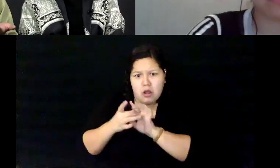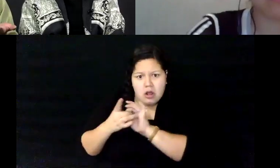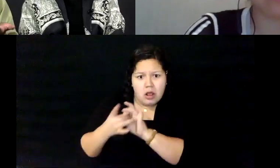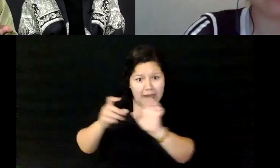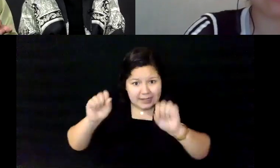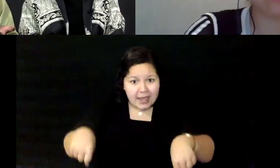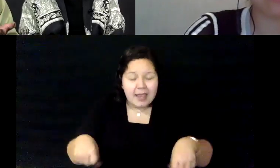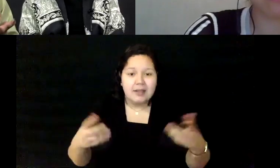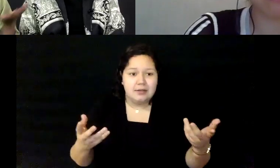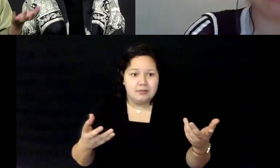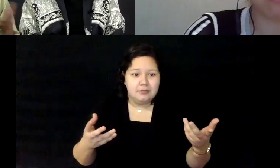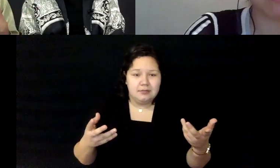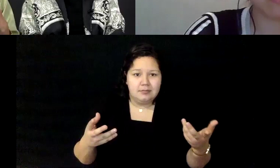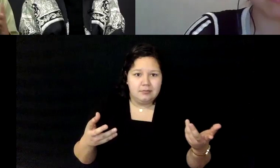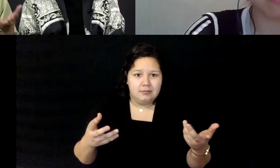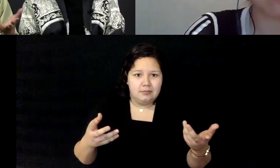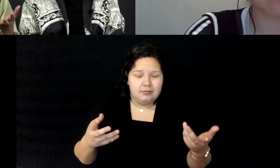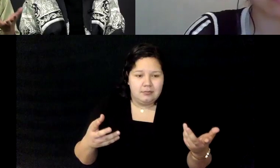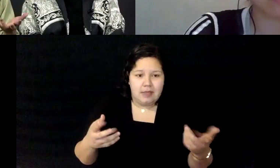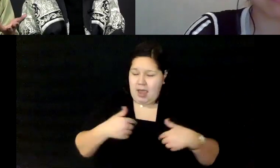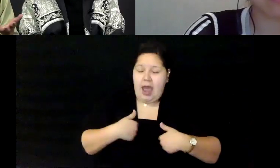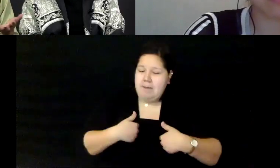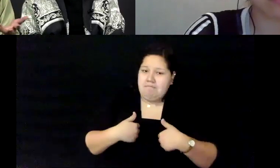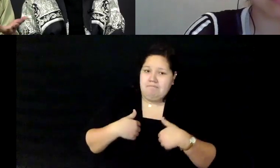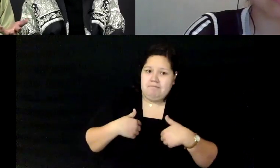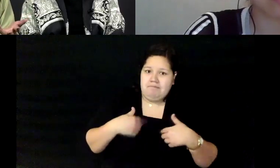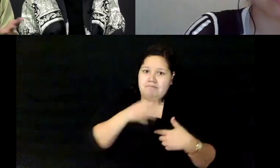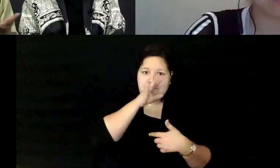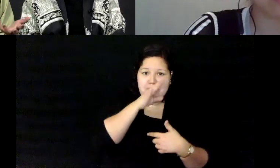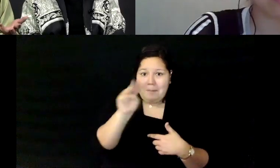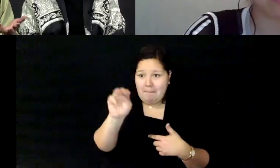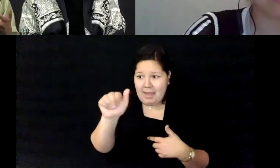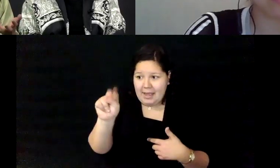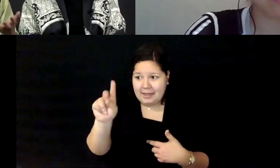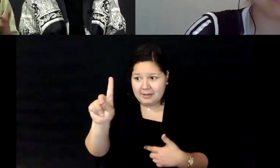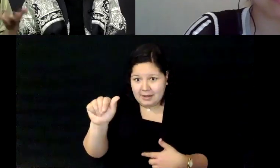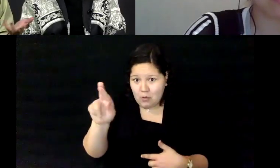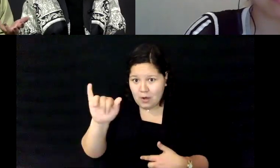diaspora. Like, I speak Mandarin with a funny accent, I know that. And you know, that's chill,